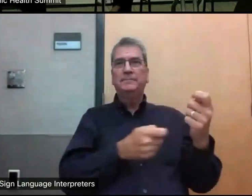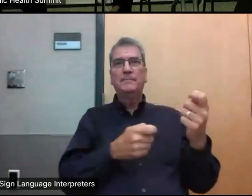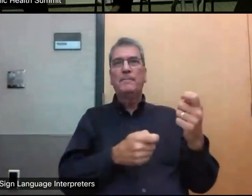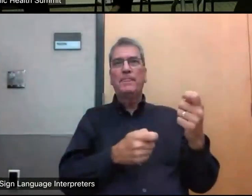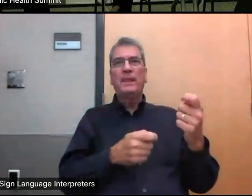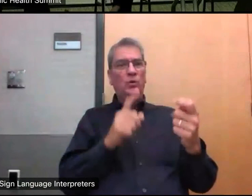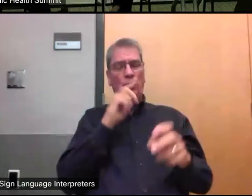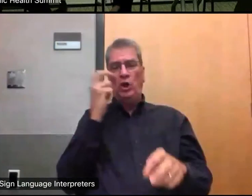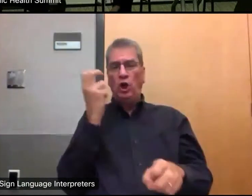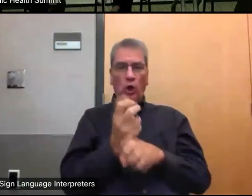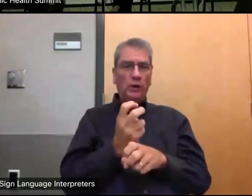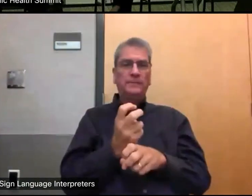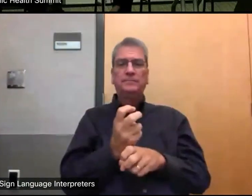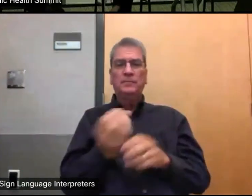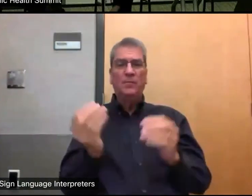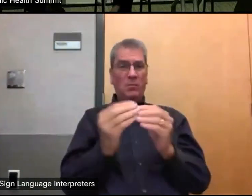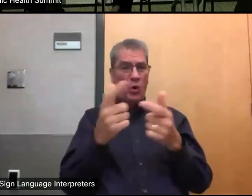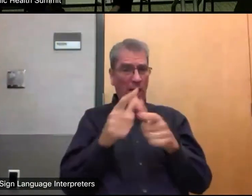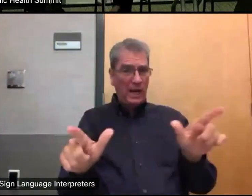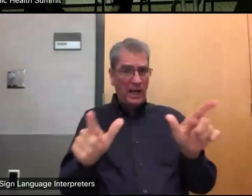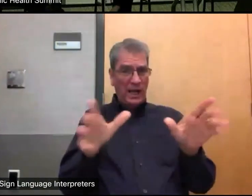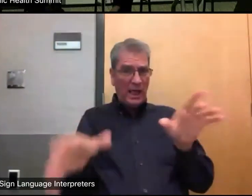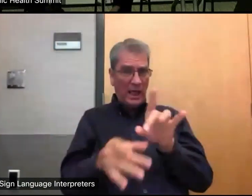hard. And so I think the more languages you add, like, they are all really important,